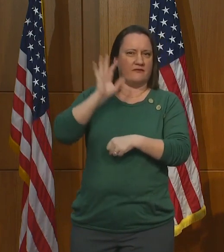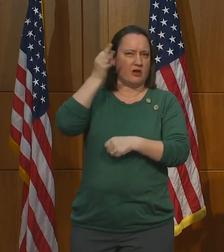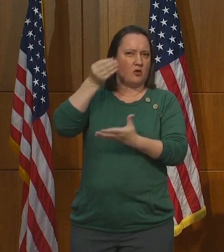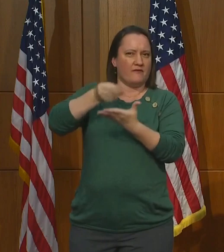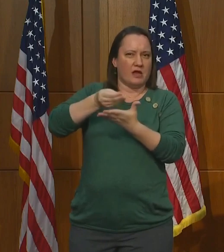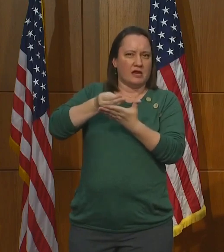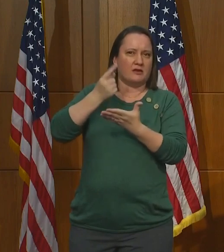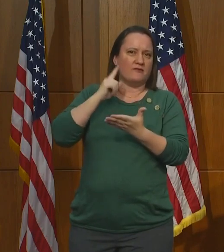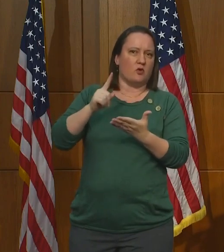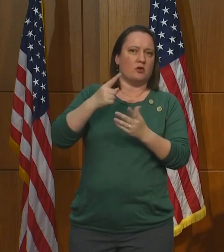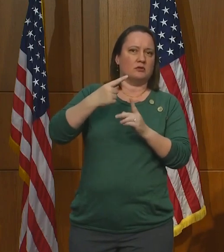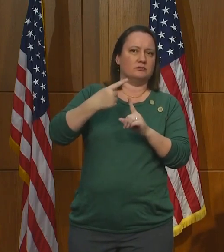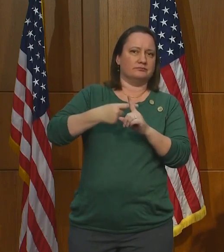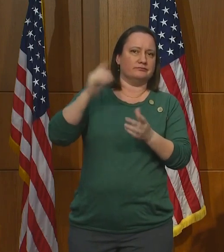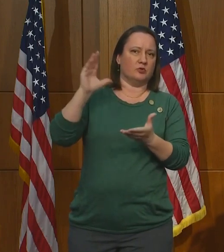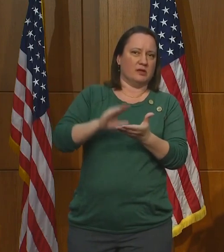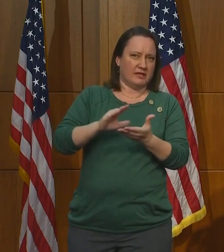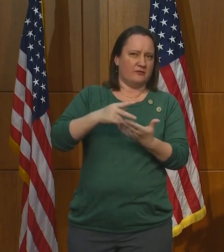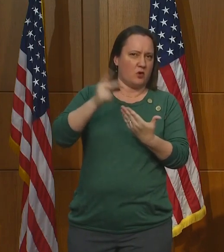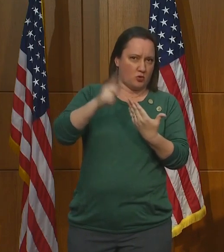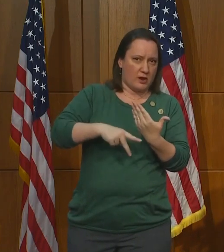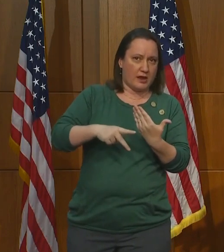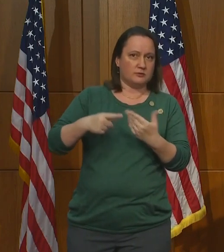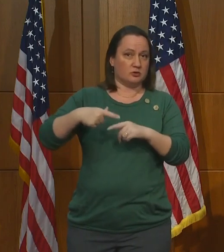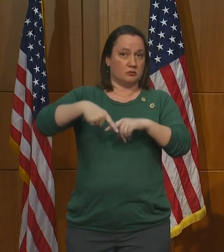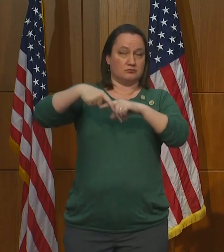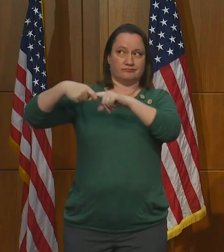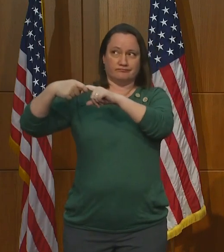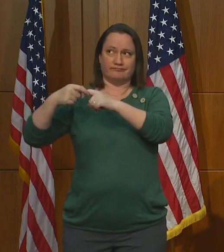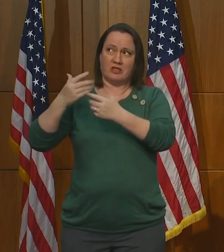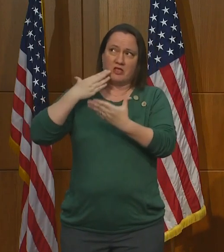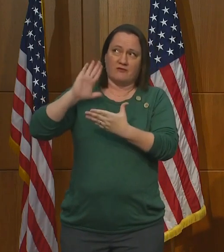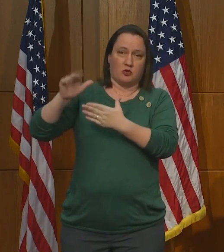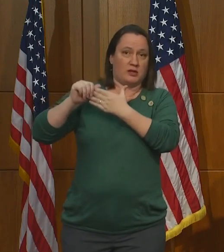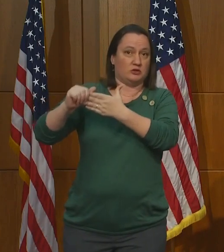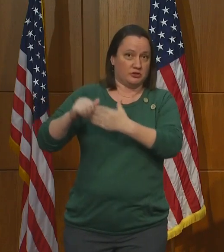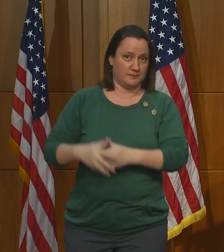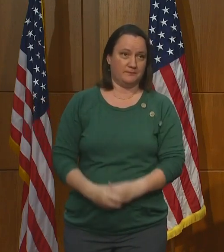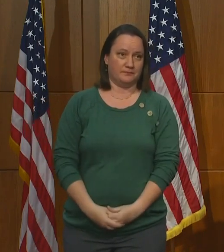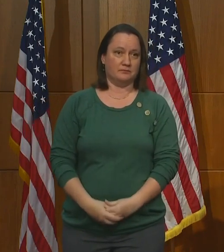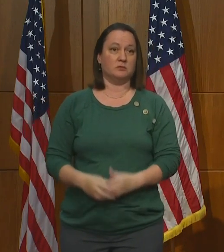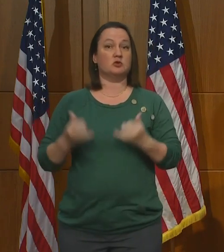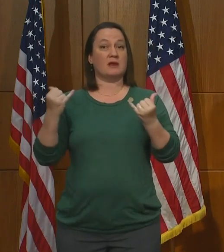FINALIZE OUR RENT RELIEF PLAN YOU FEDERAL FUNDING SO YOU CHIEF JUSTICE LEMONS FOR YOUR